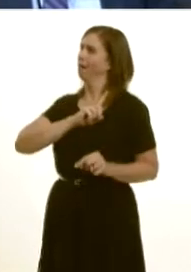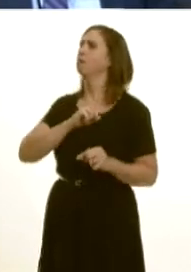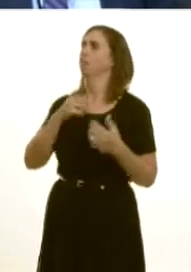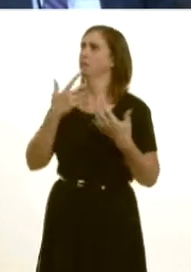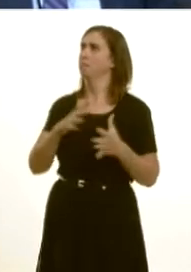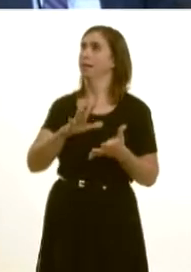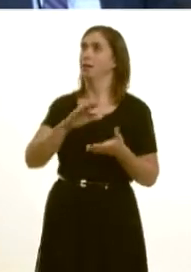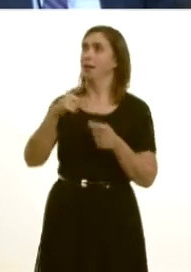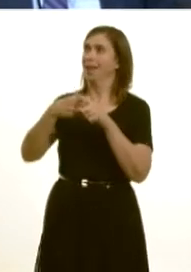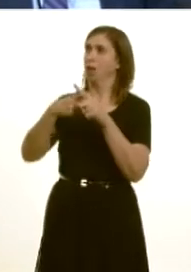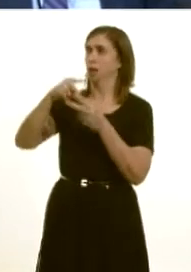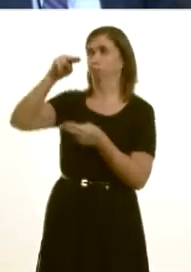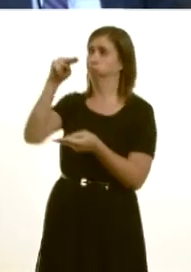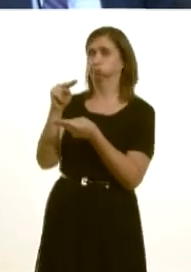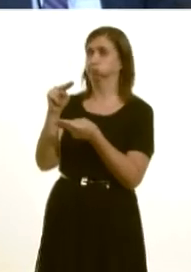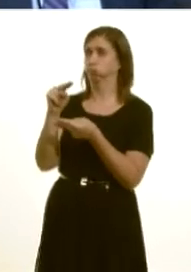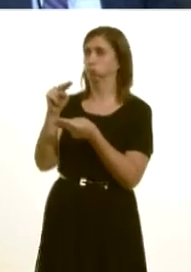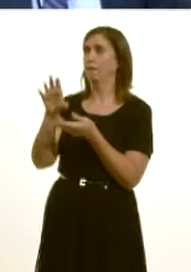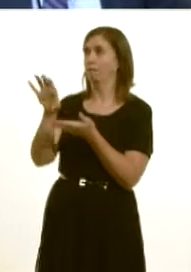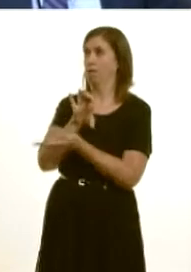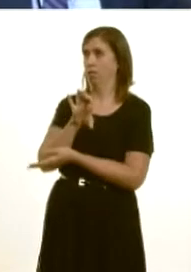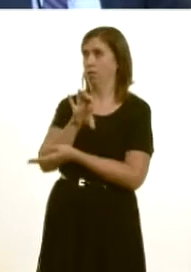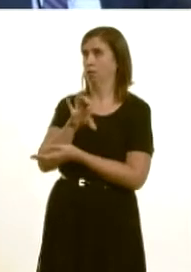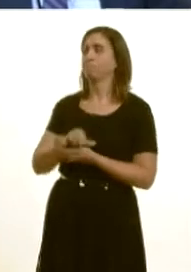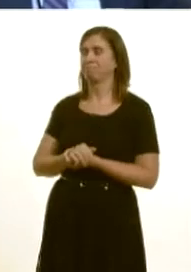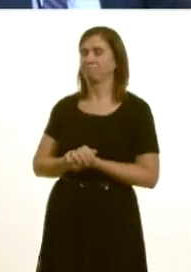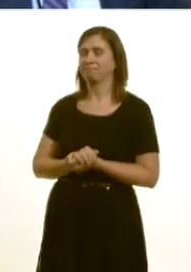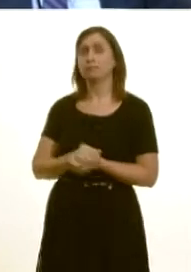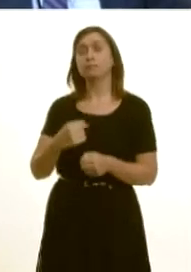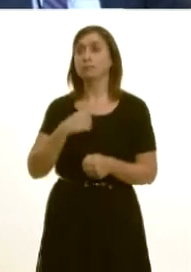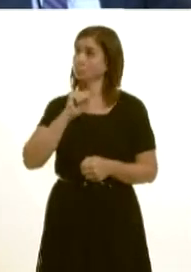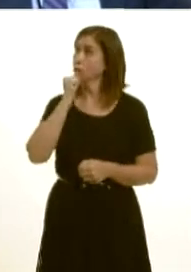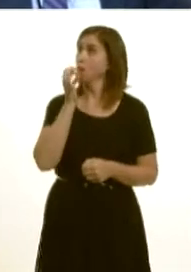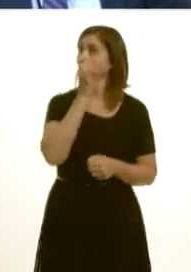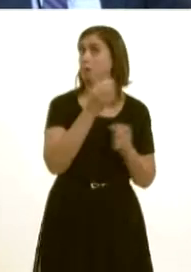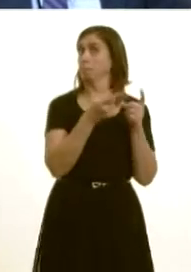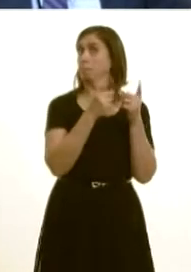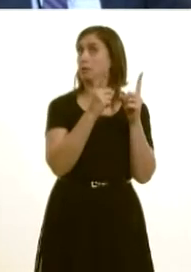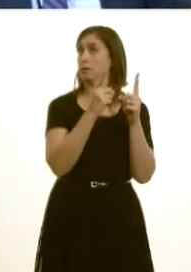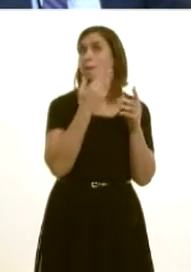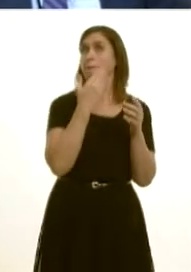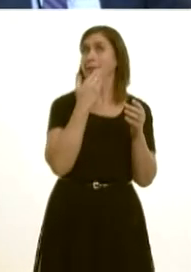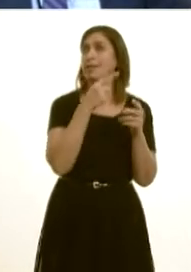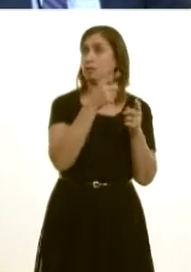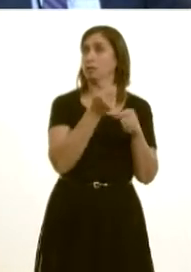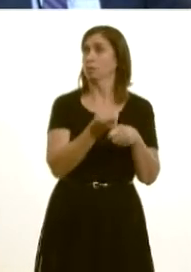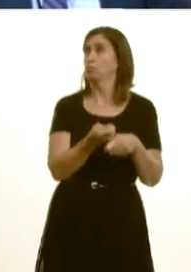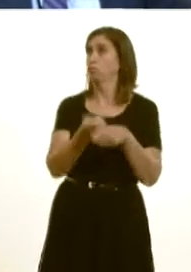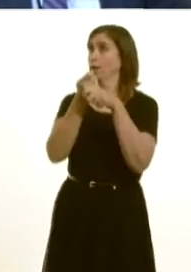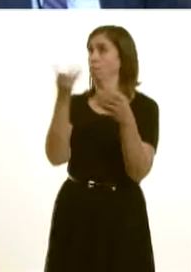in funding in England. I will certainly ask the Minister to take the matter up with Ministers